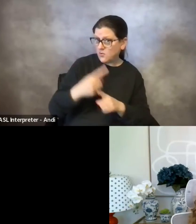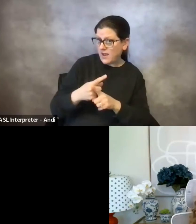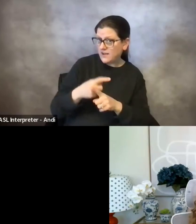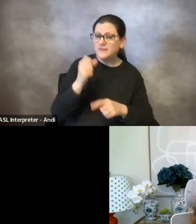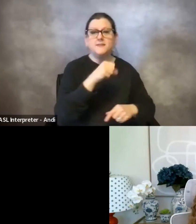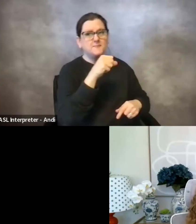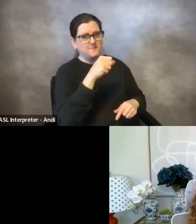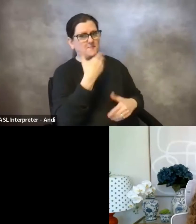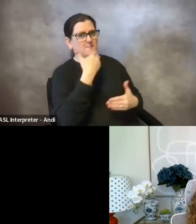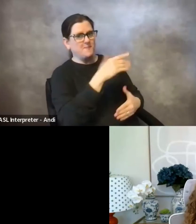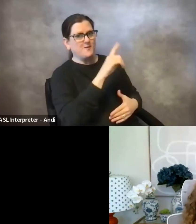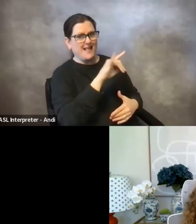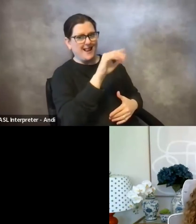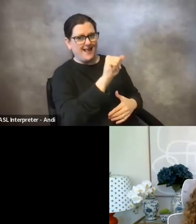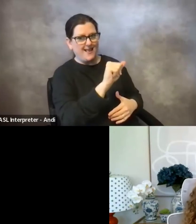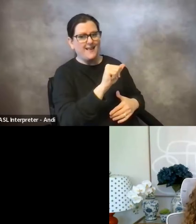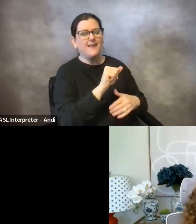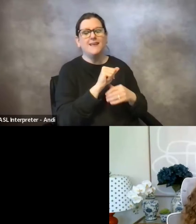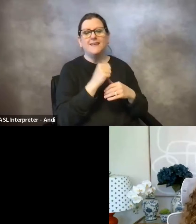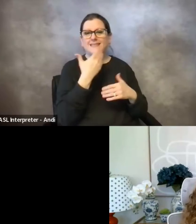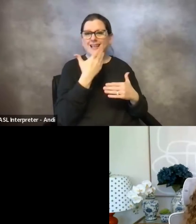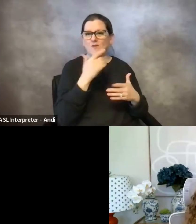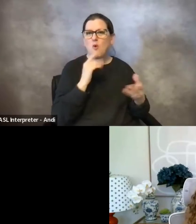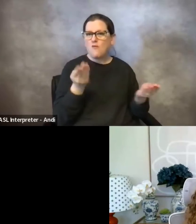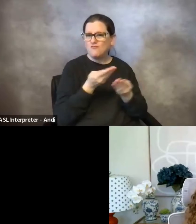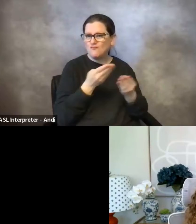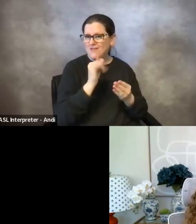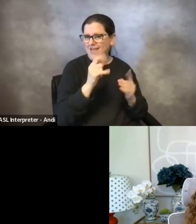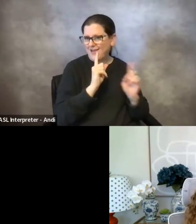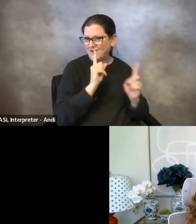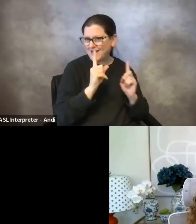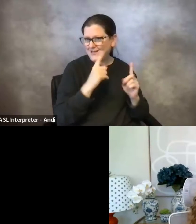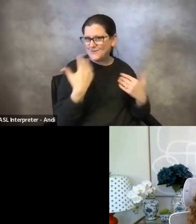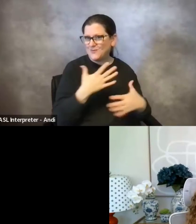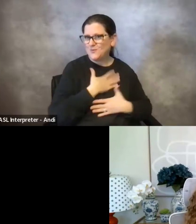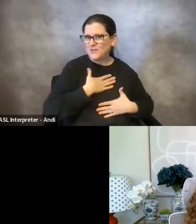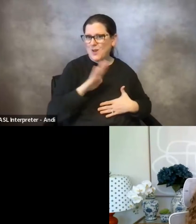you say that so much. And thanks for facilitating the conversation today. We really appreciate your participation as